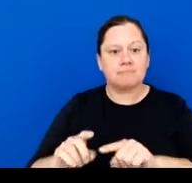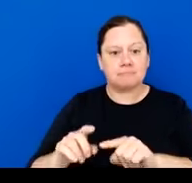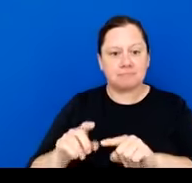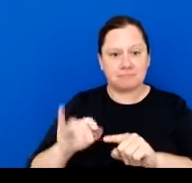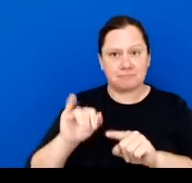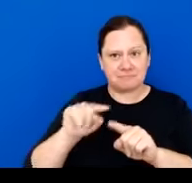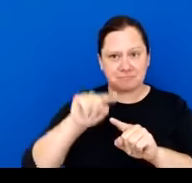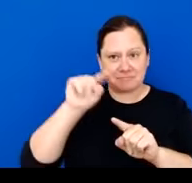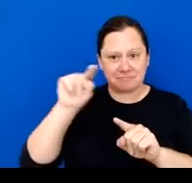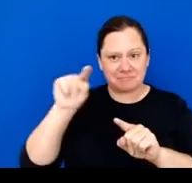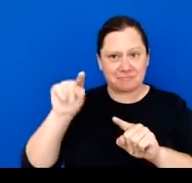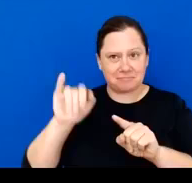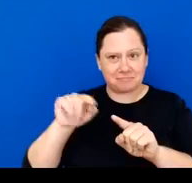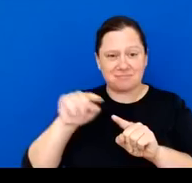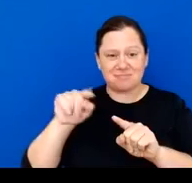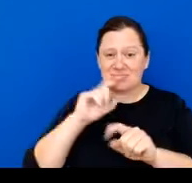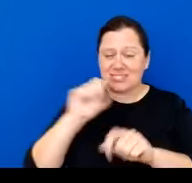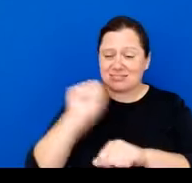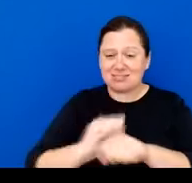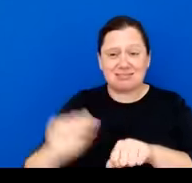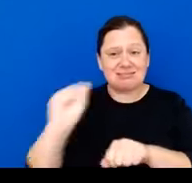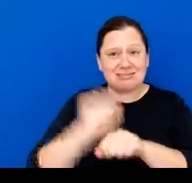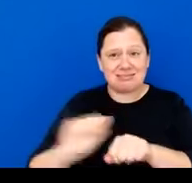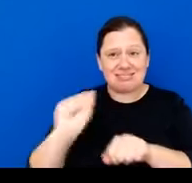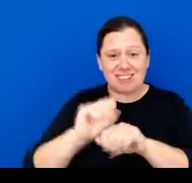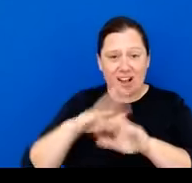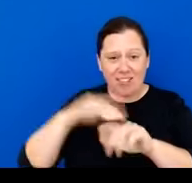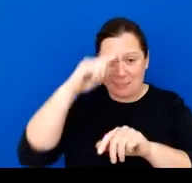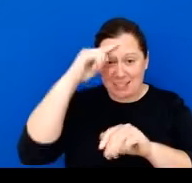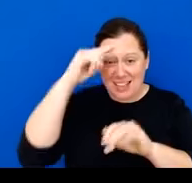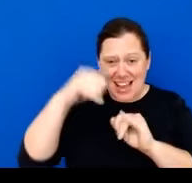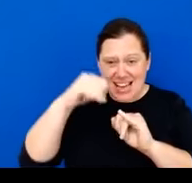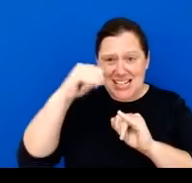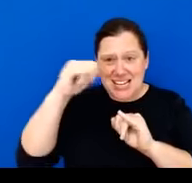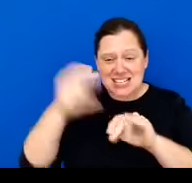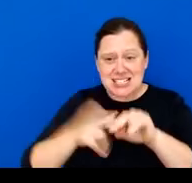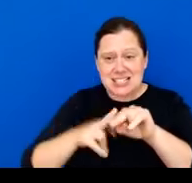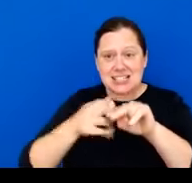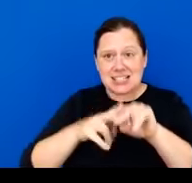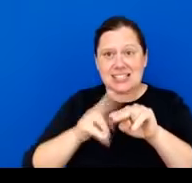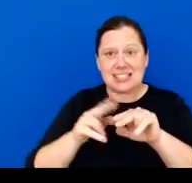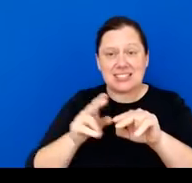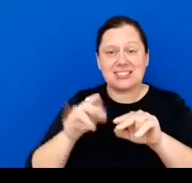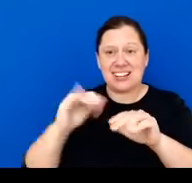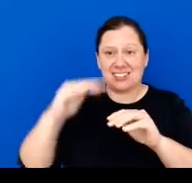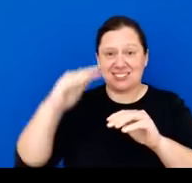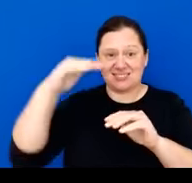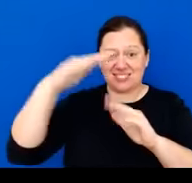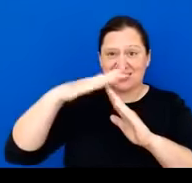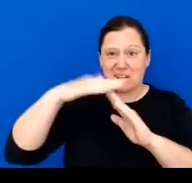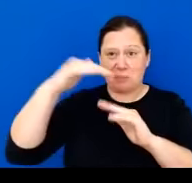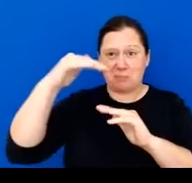all these lines interior heats uh just basically mopped up